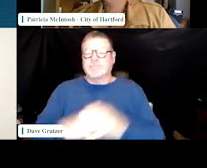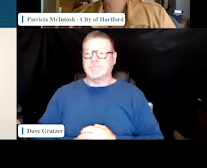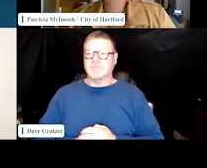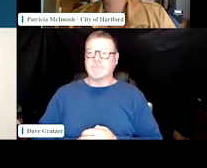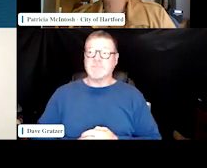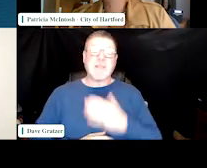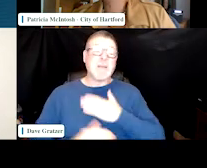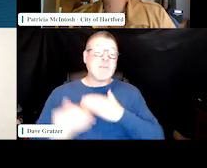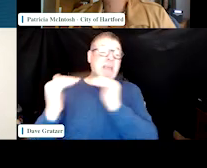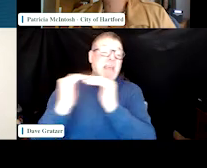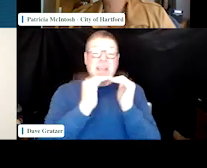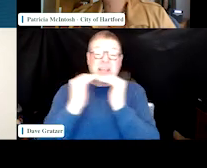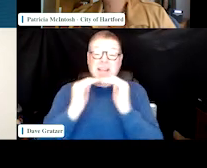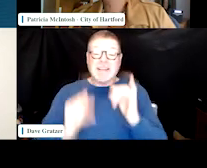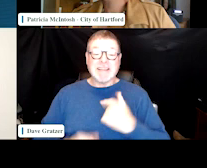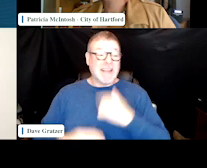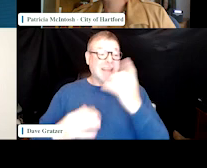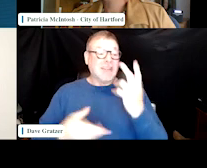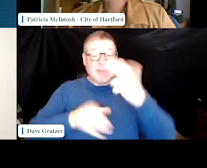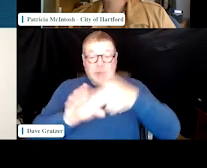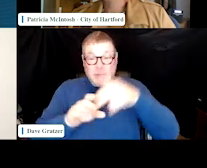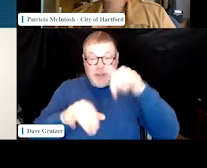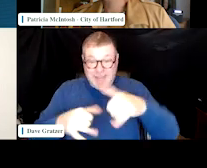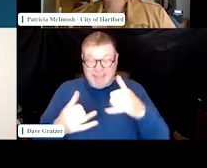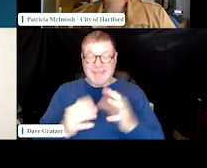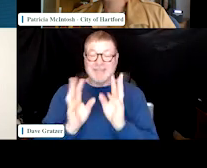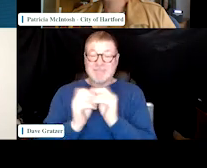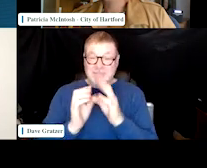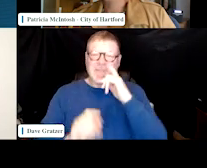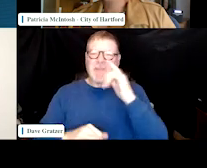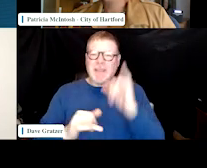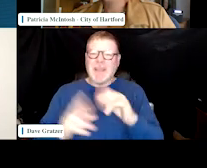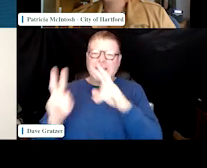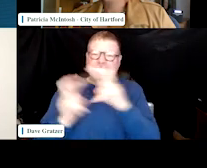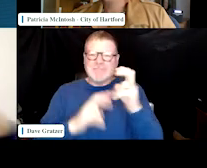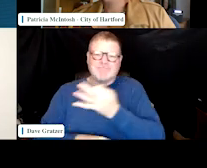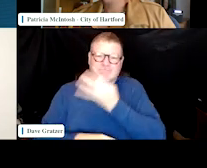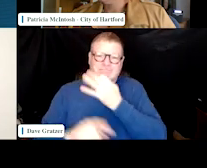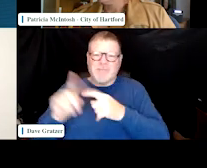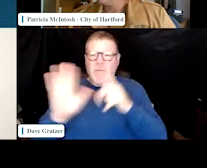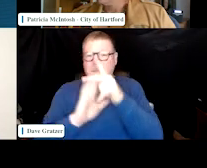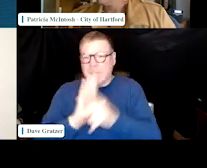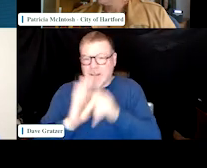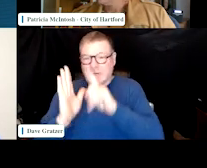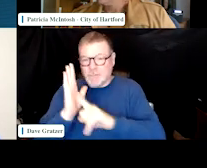My colleagues and I joined this effort from subject matter experts from Policy Research Associates,